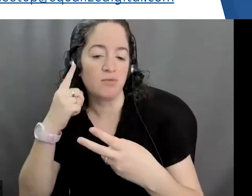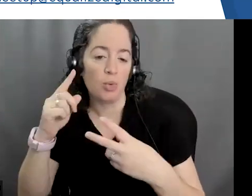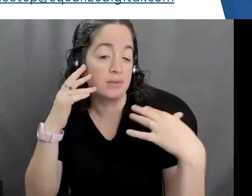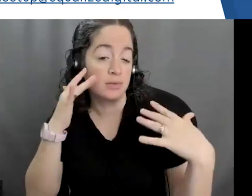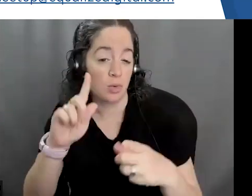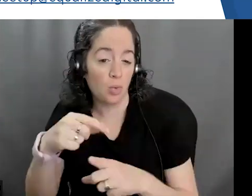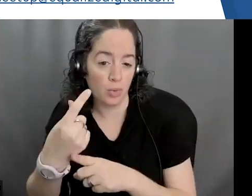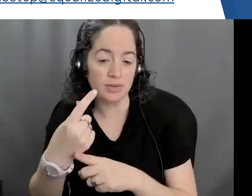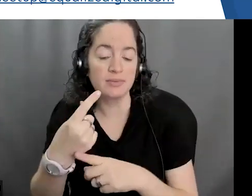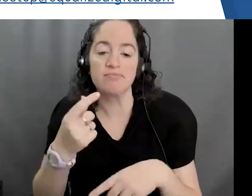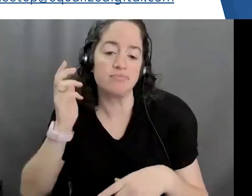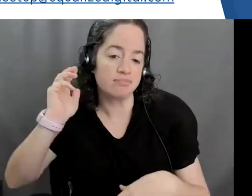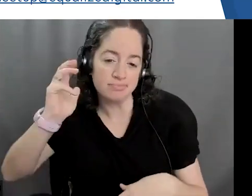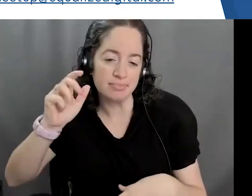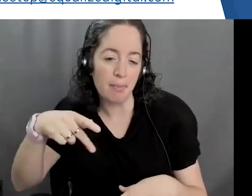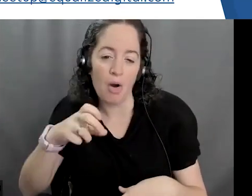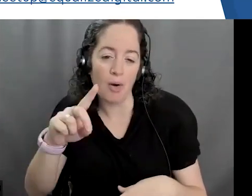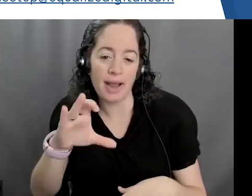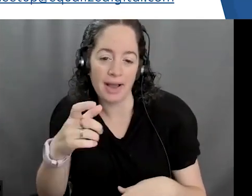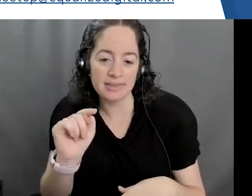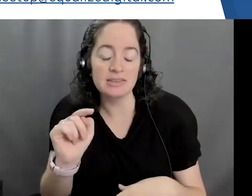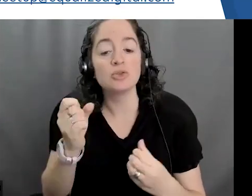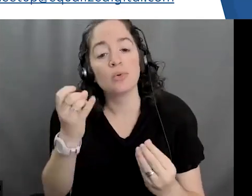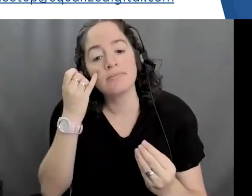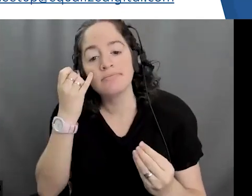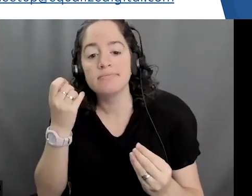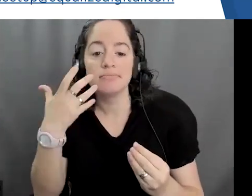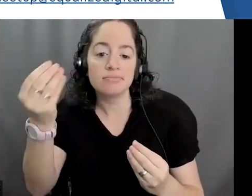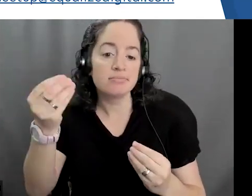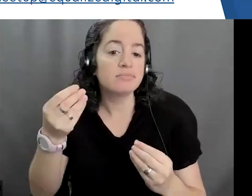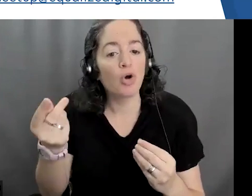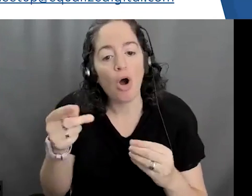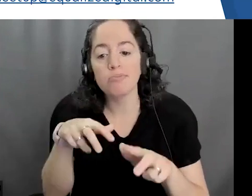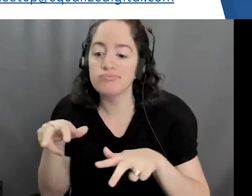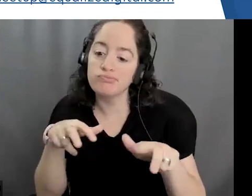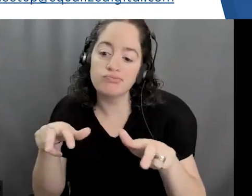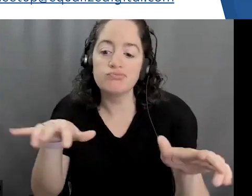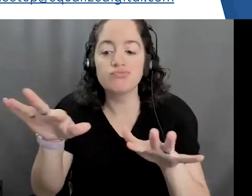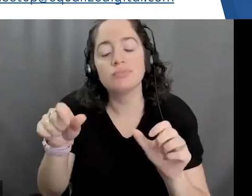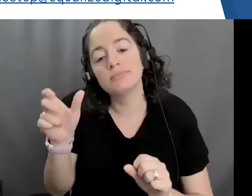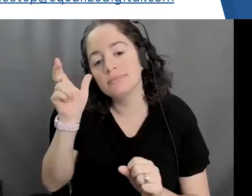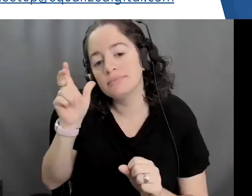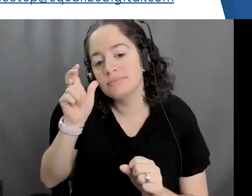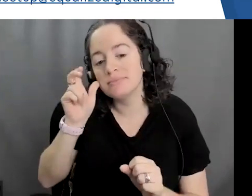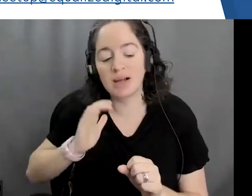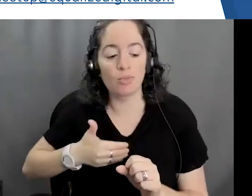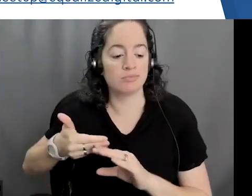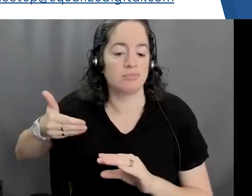or doing chores around the house instead of watching. You can find the audio of past meetup episodes,